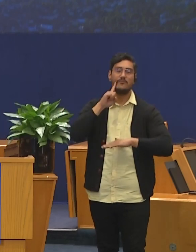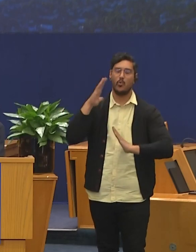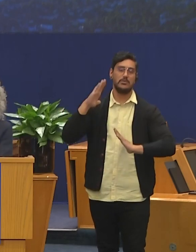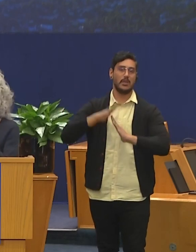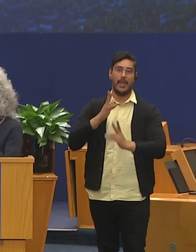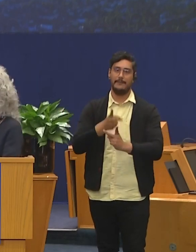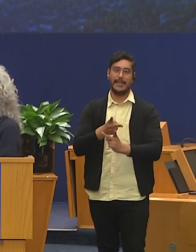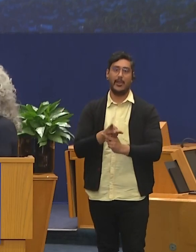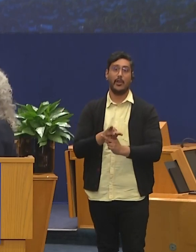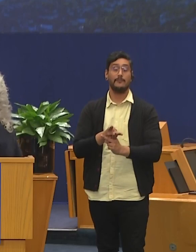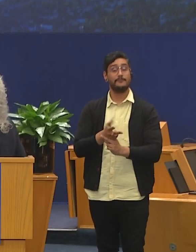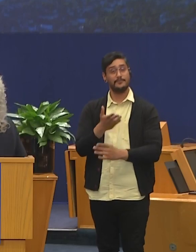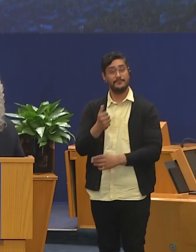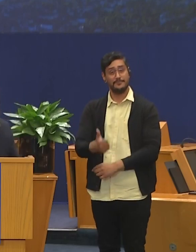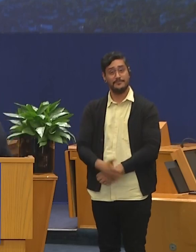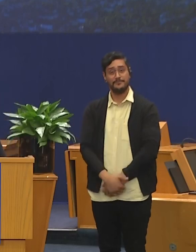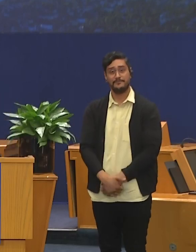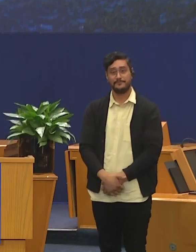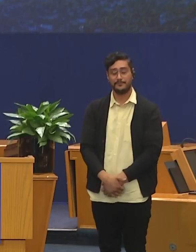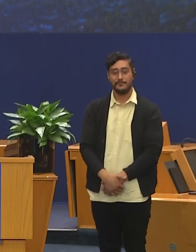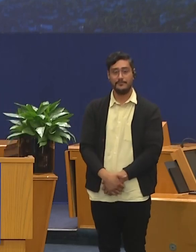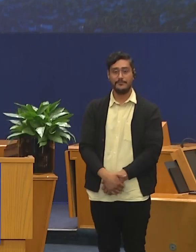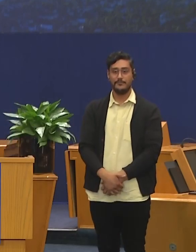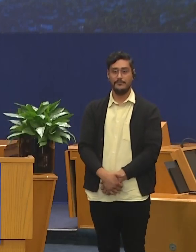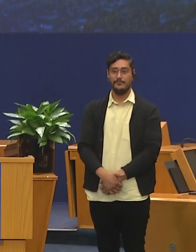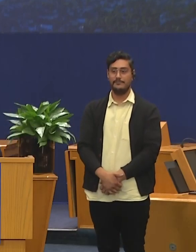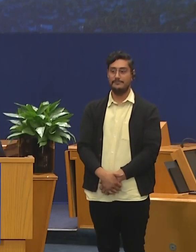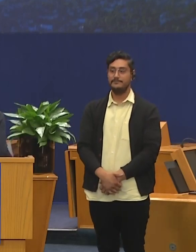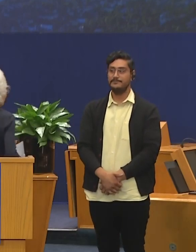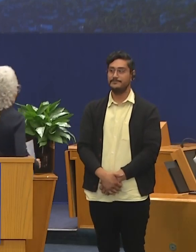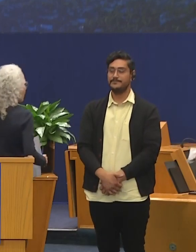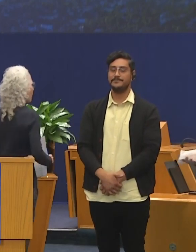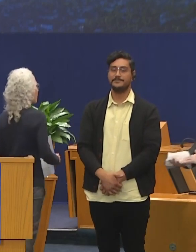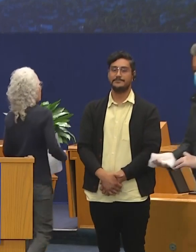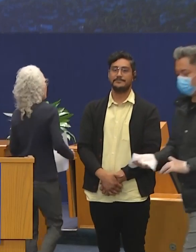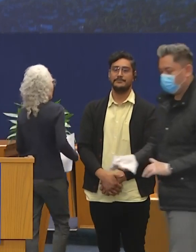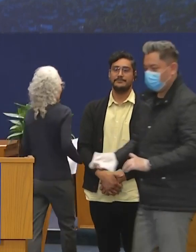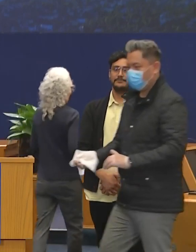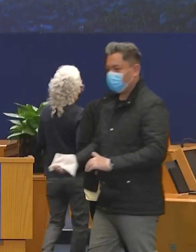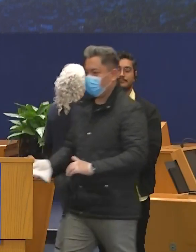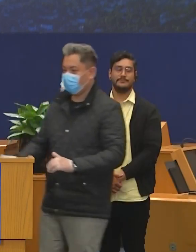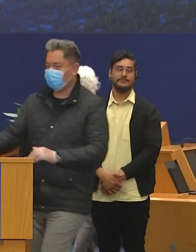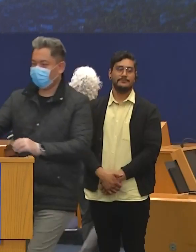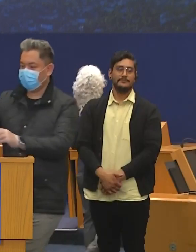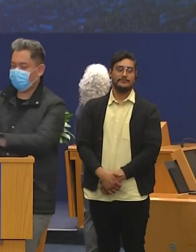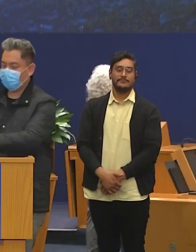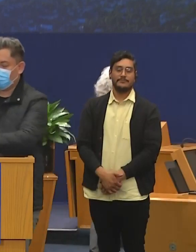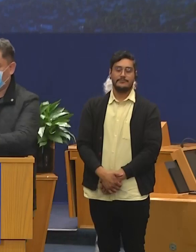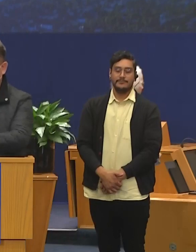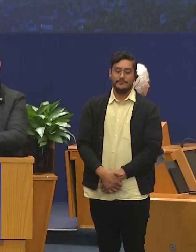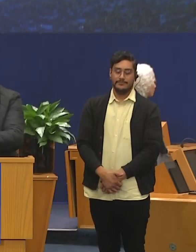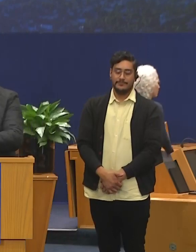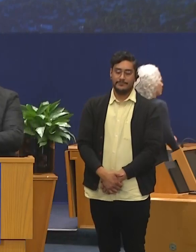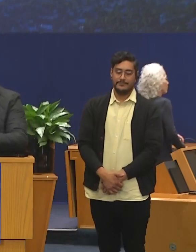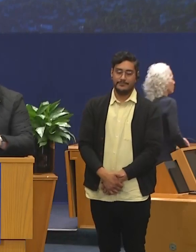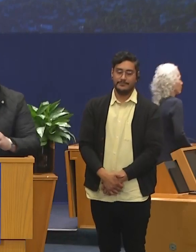THE VERY BEST CARE POSSIBLE. BUT THANKS FOR YOUR QUESTION. NEXT